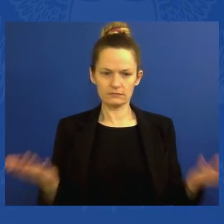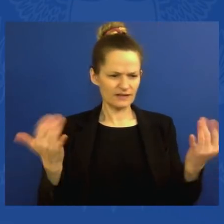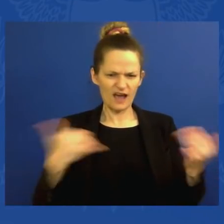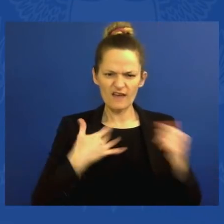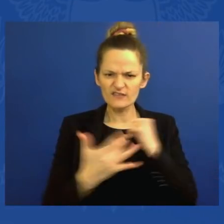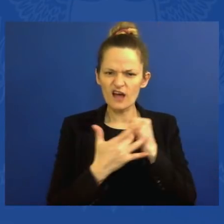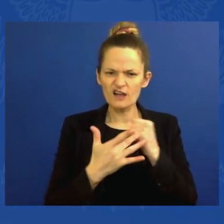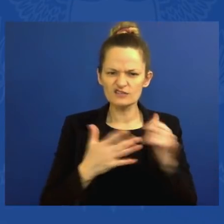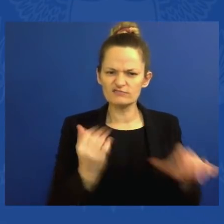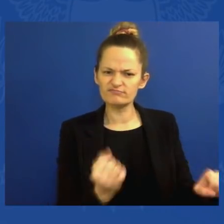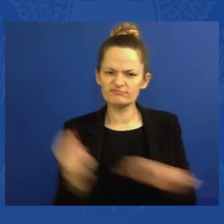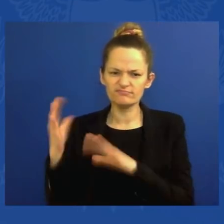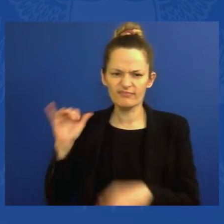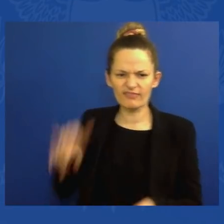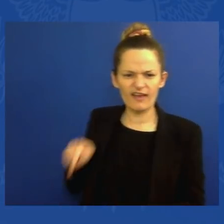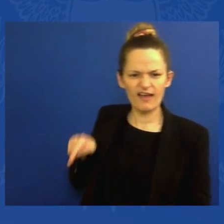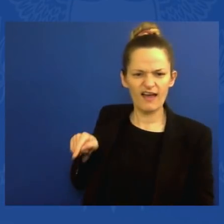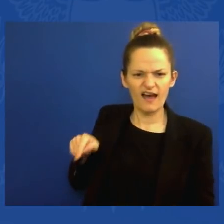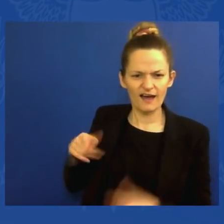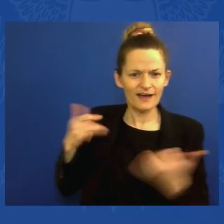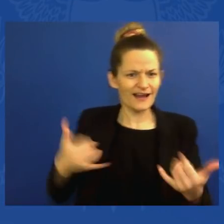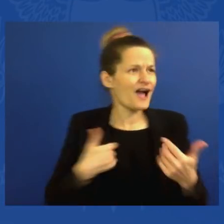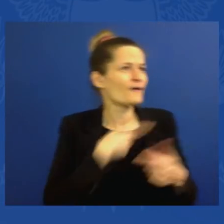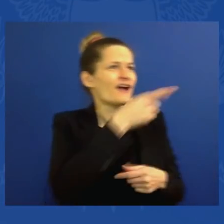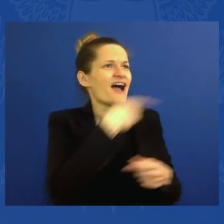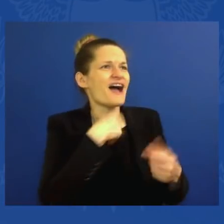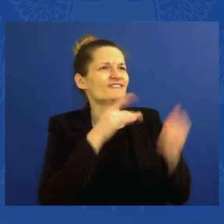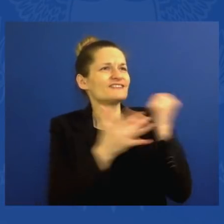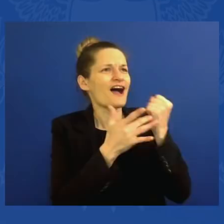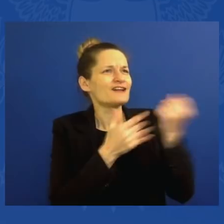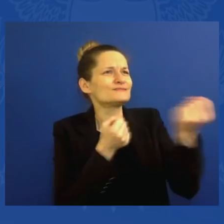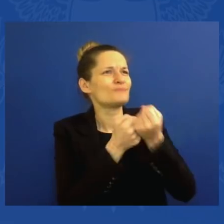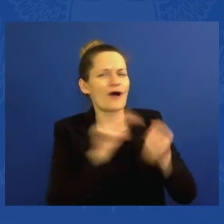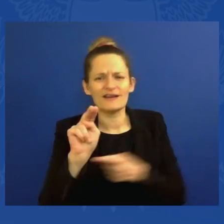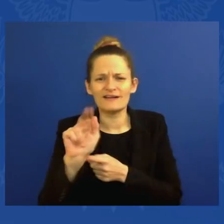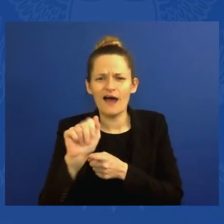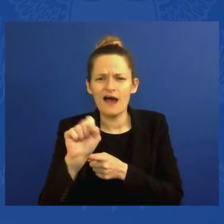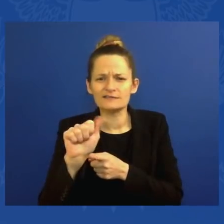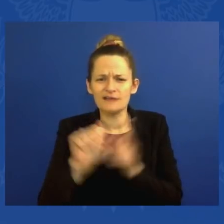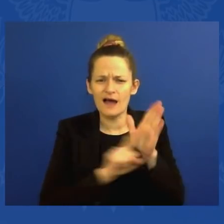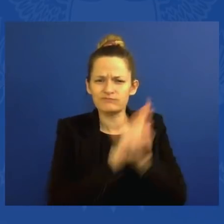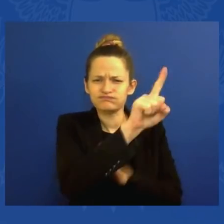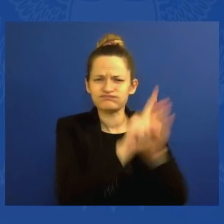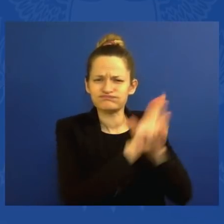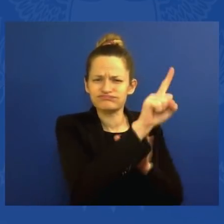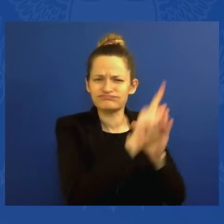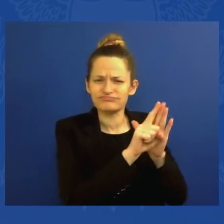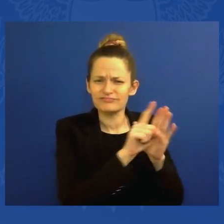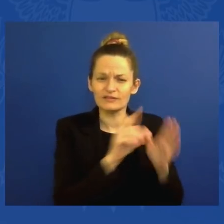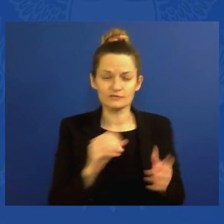Software that combines the real and digital worlds. And in Grand Prairie, they've also deployed advanced robotics.